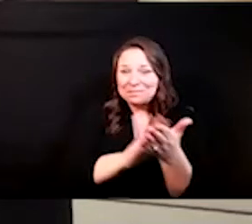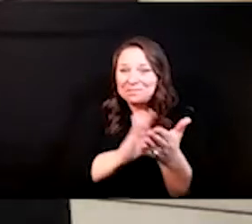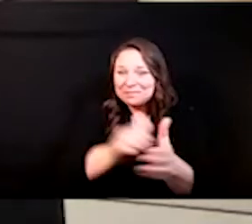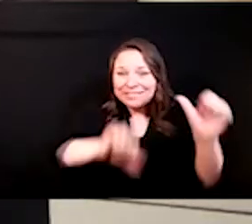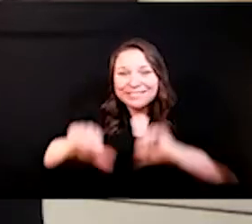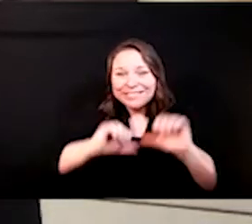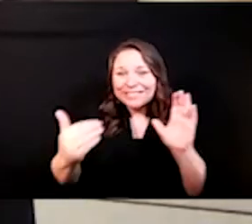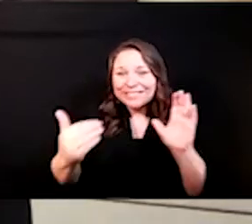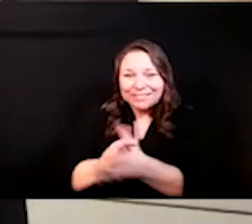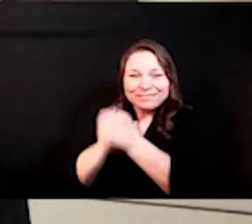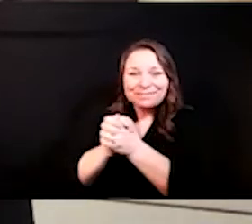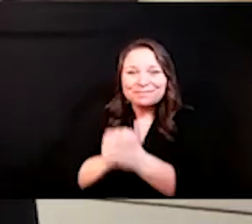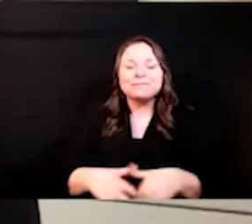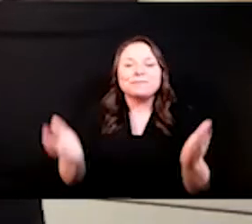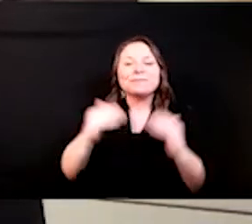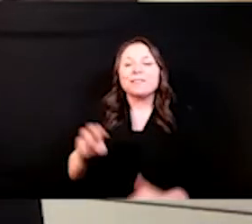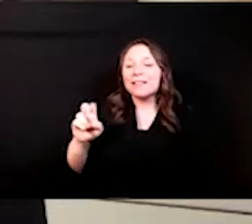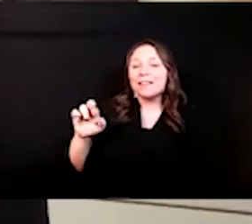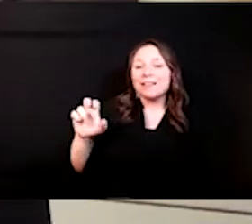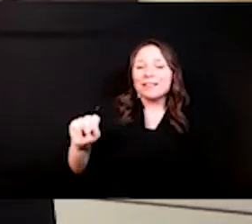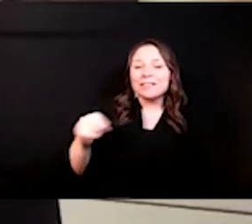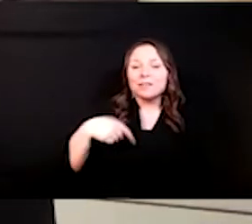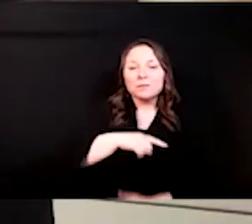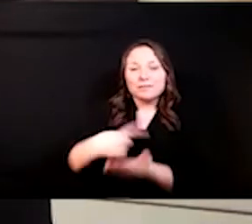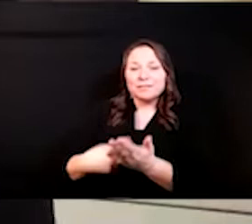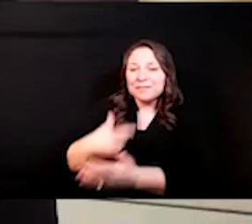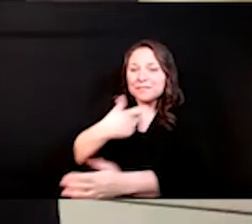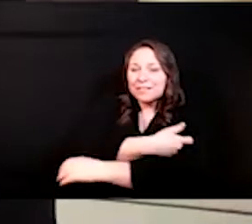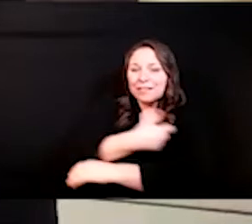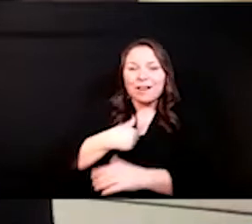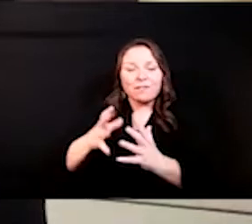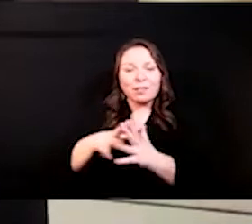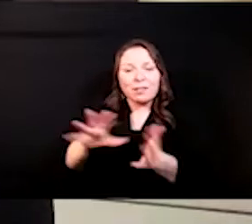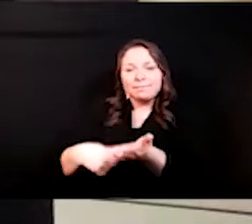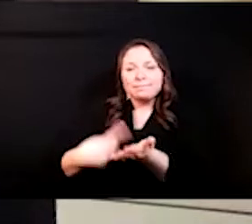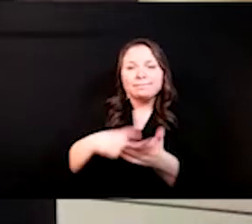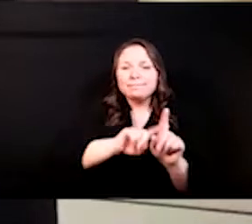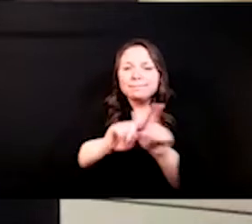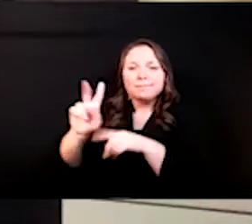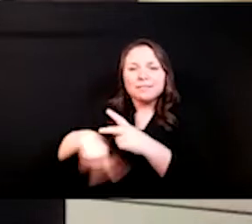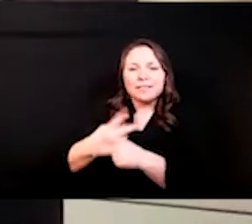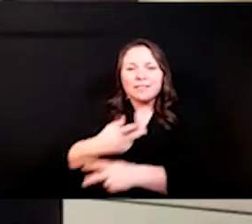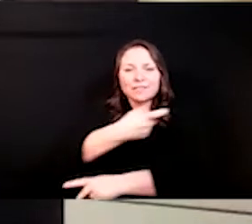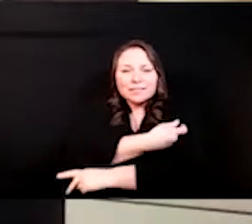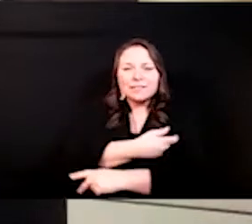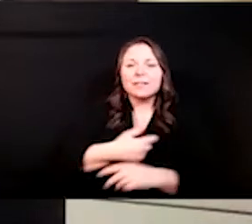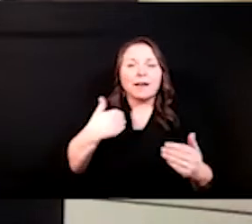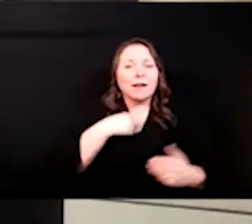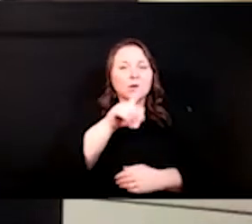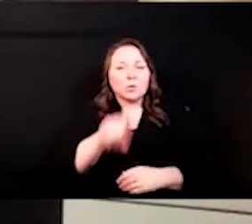SCALE AND IN A SHORT PERIOD OF TIME. YAY, SCIENCE! ONCE AGAIN . ERIVN, WHILE WE'RE ON THE TOPIC OF VACCINES, THERE'S A